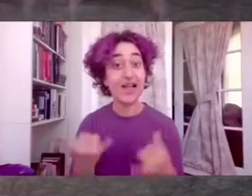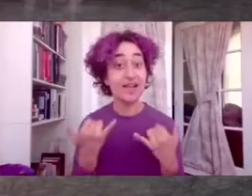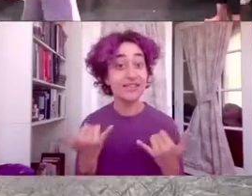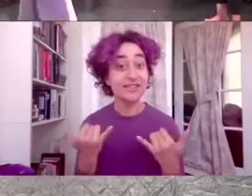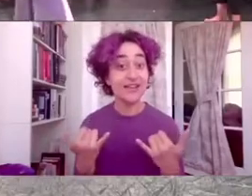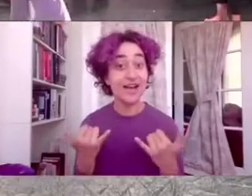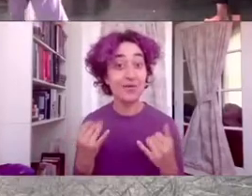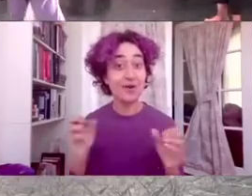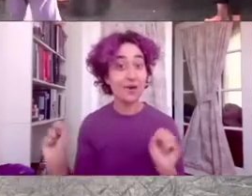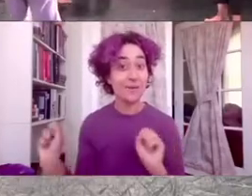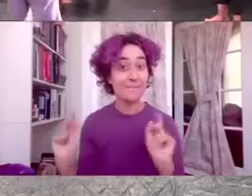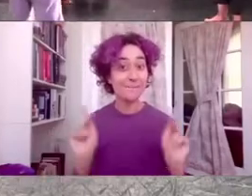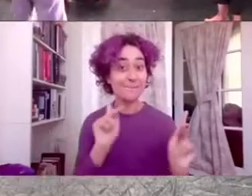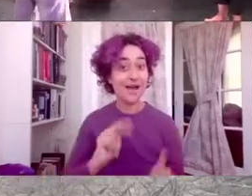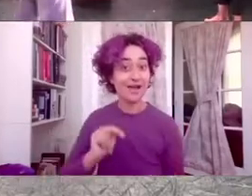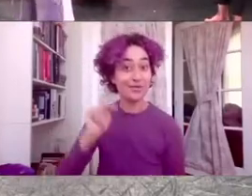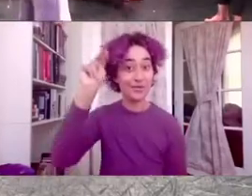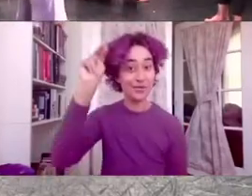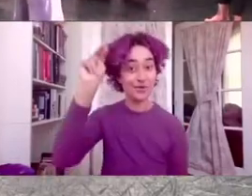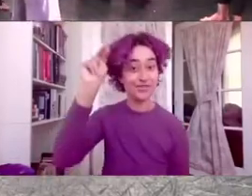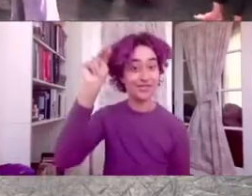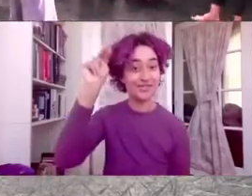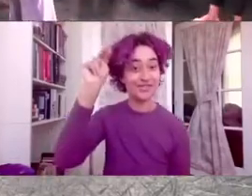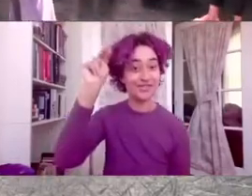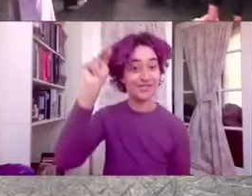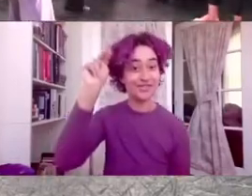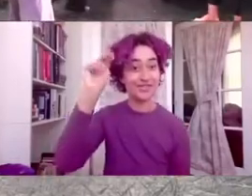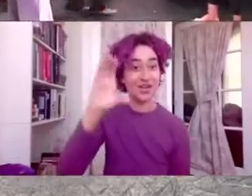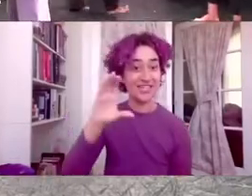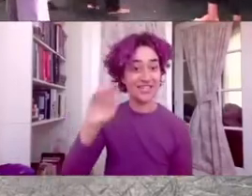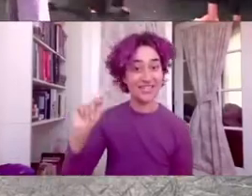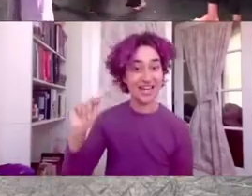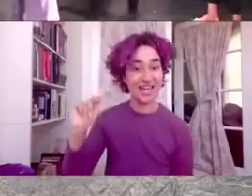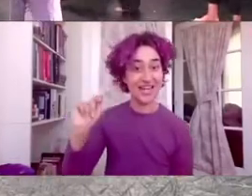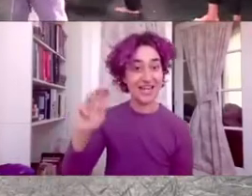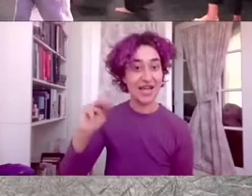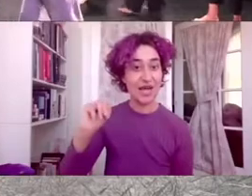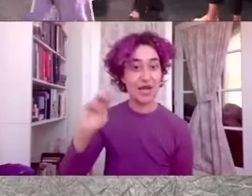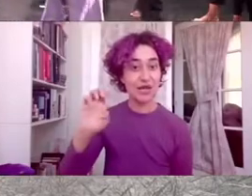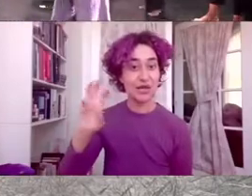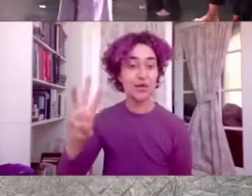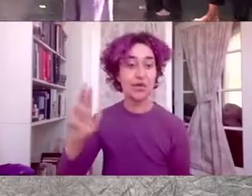Now, we gonna come on back up north to Connecticut and New Hampshire.